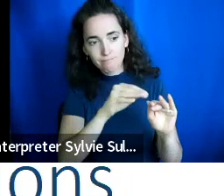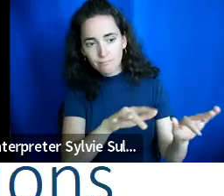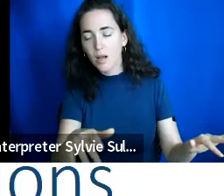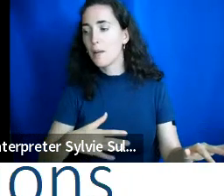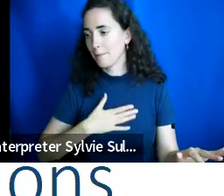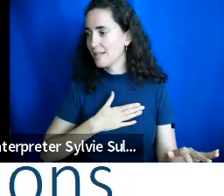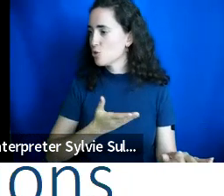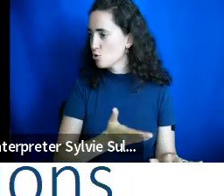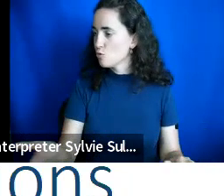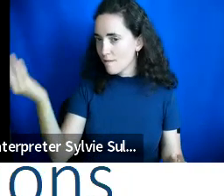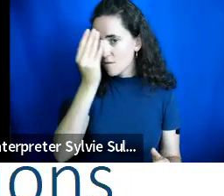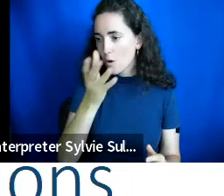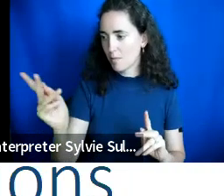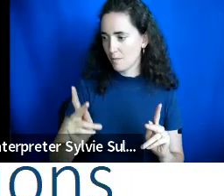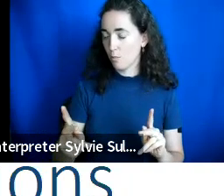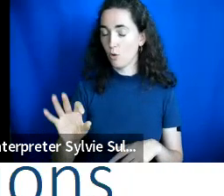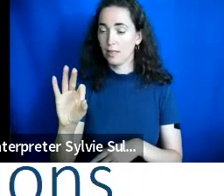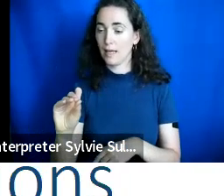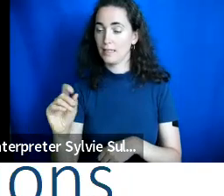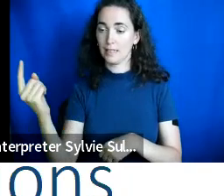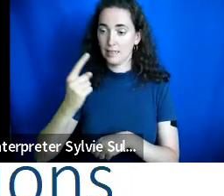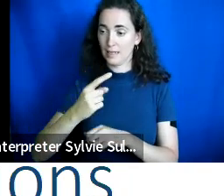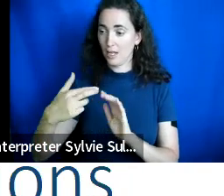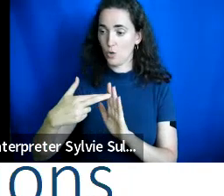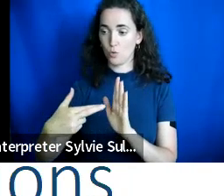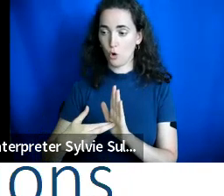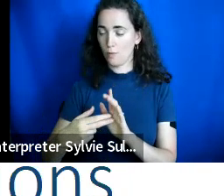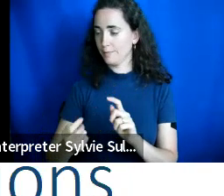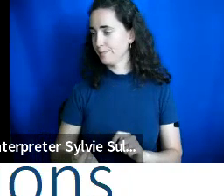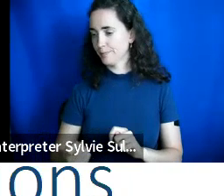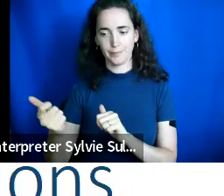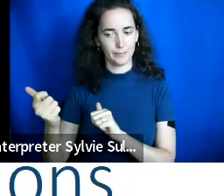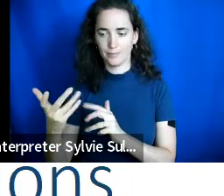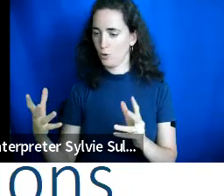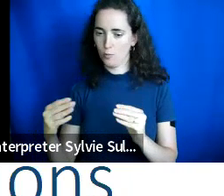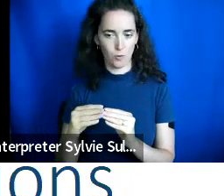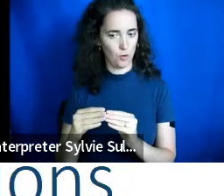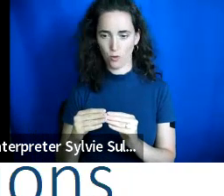So I did want to share that that 90 day stipulation is no longer in place.